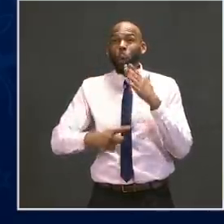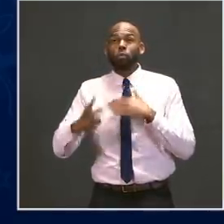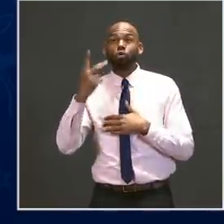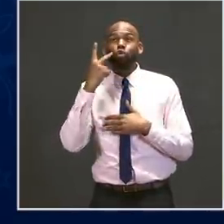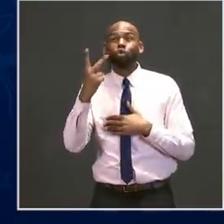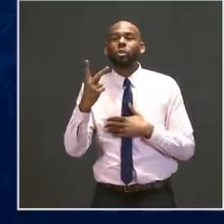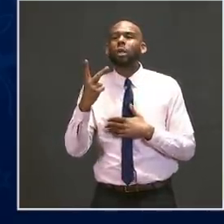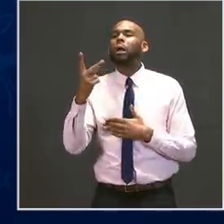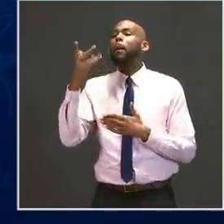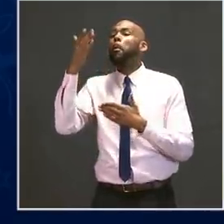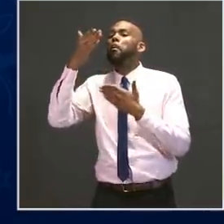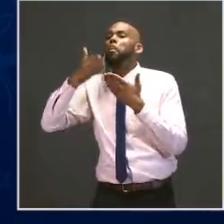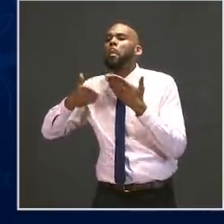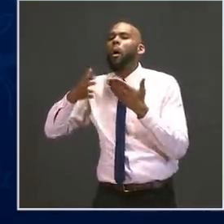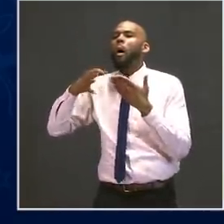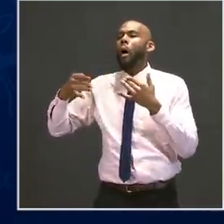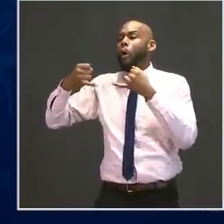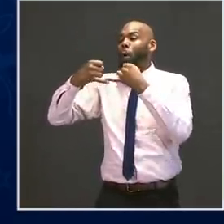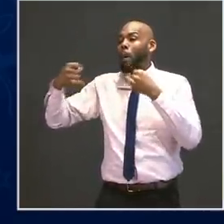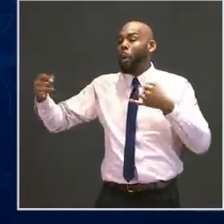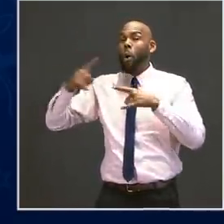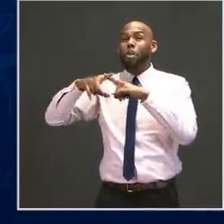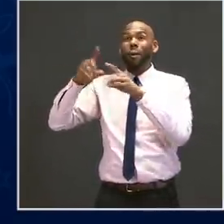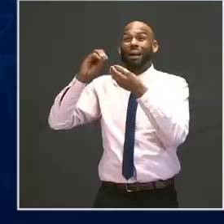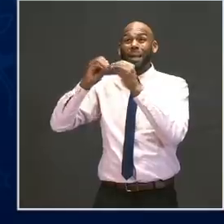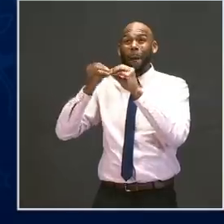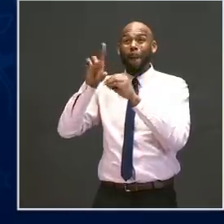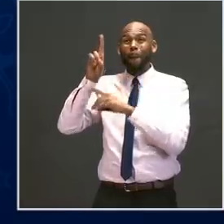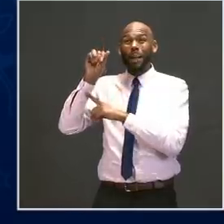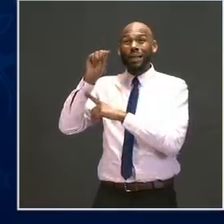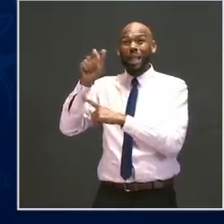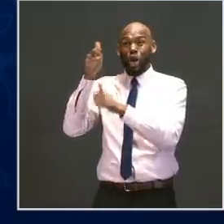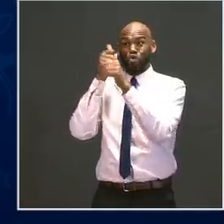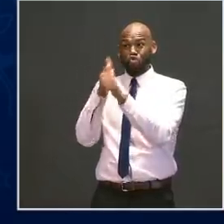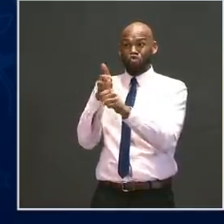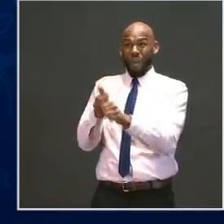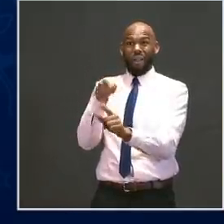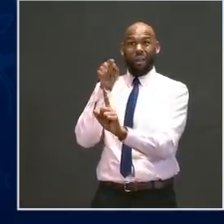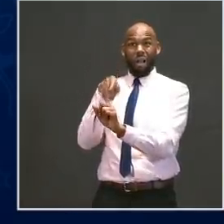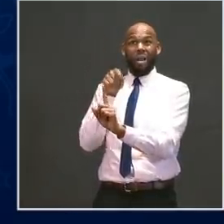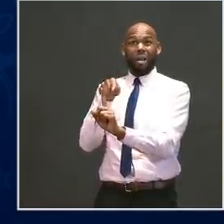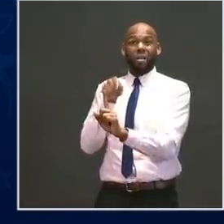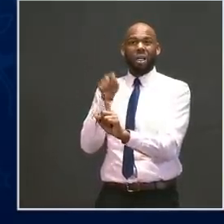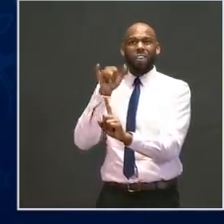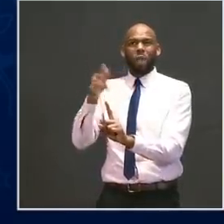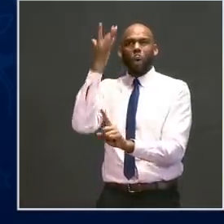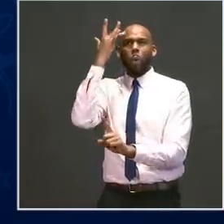but what they are tracking, in terms of numbers and data. This is why we continue to convey